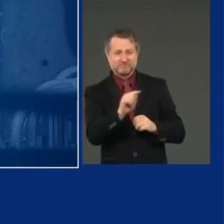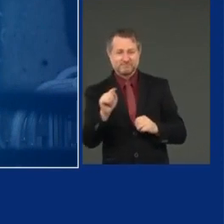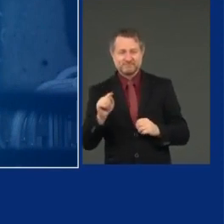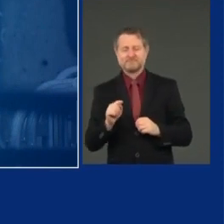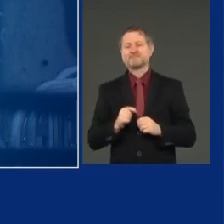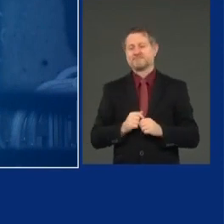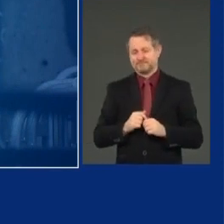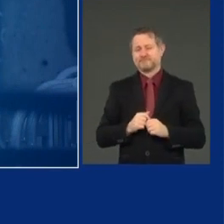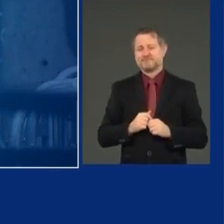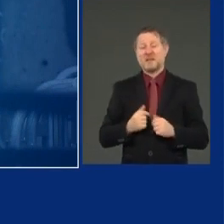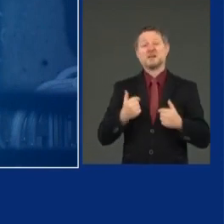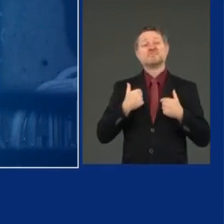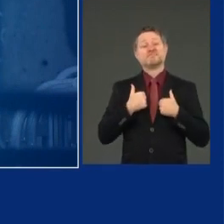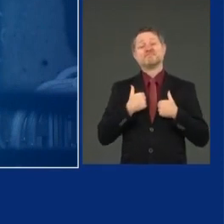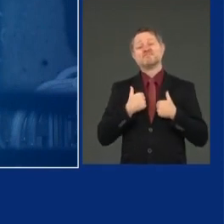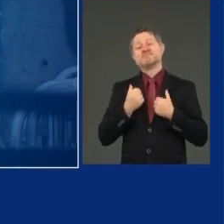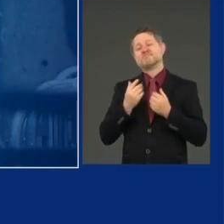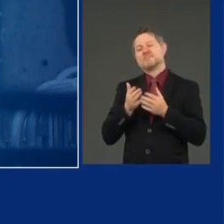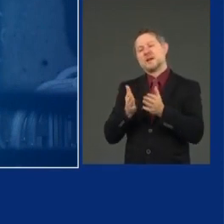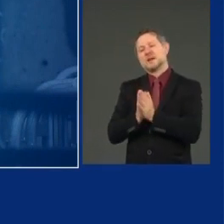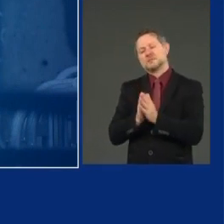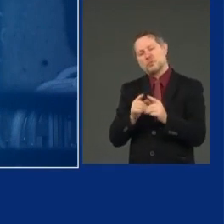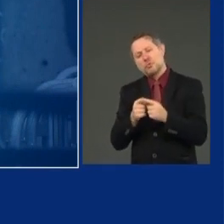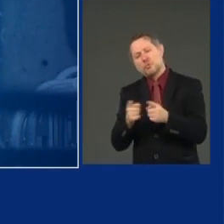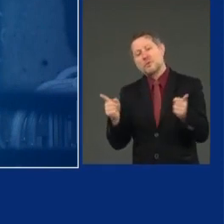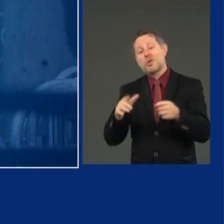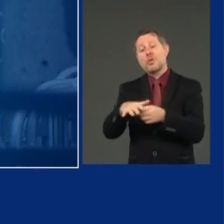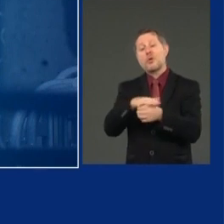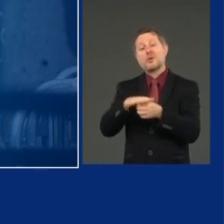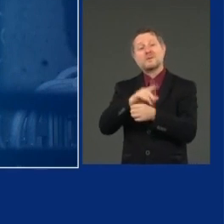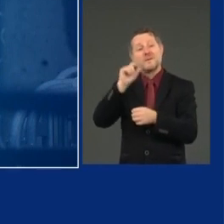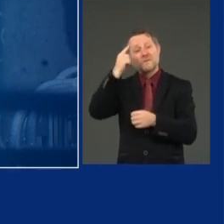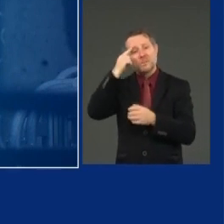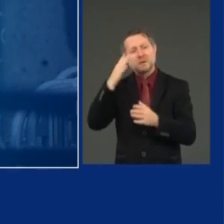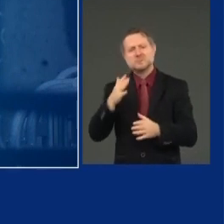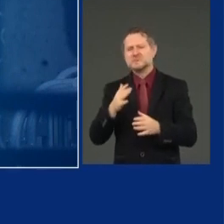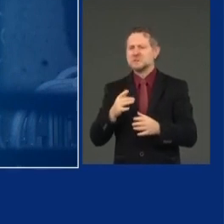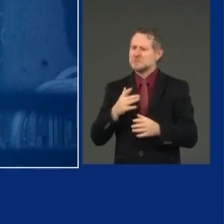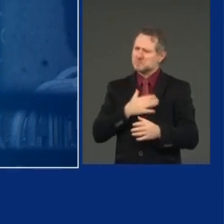TO HAVE INCREASED SPREAD AND YOU'RE GOING TO HAVE INCREASED